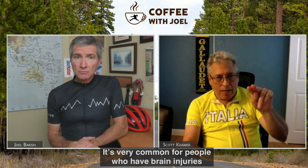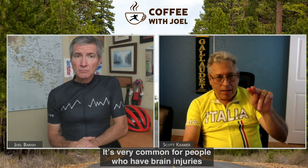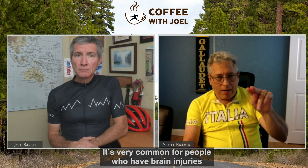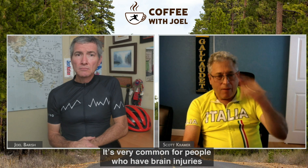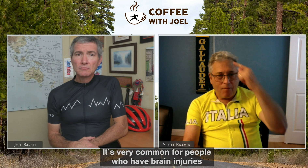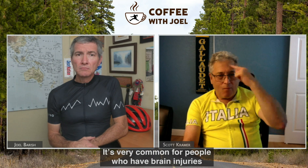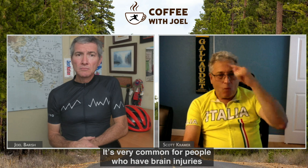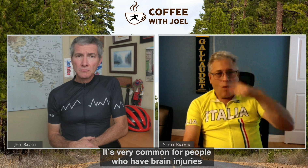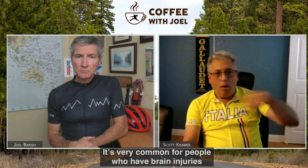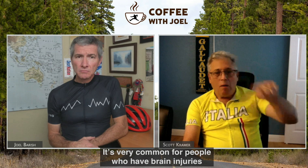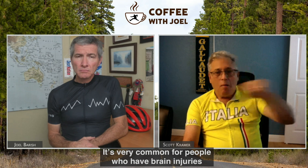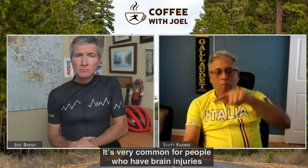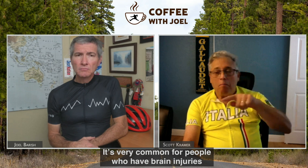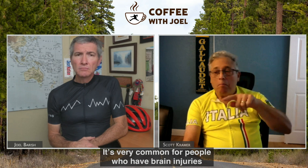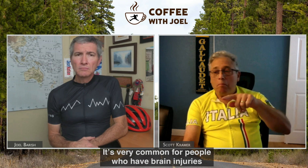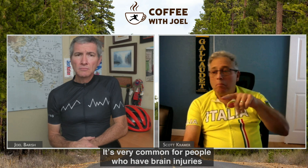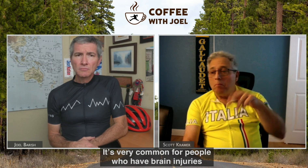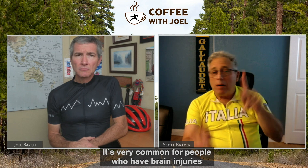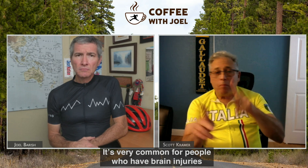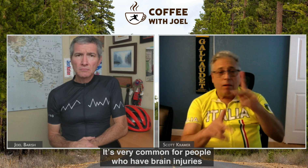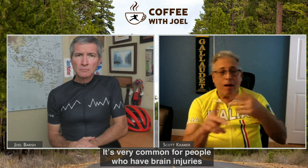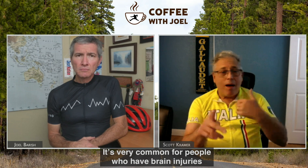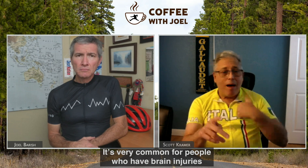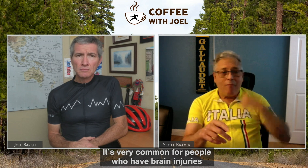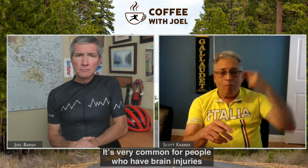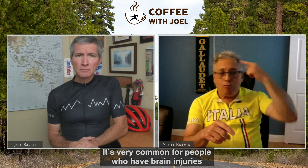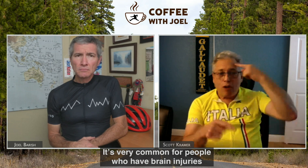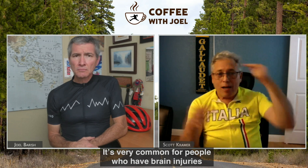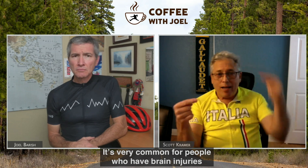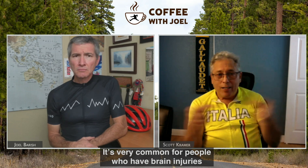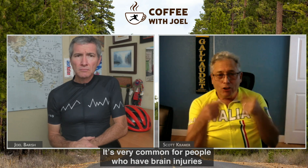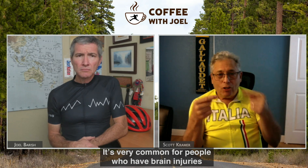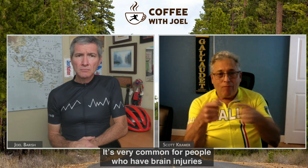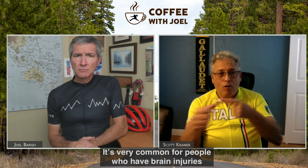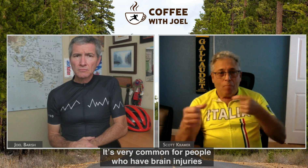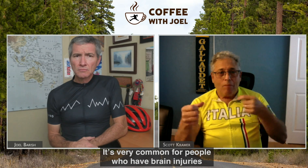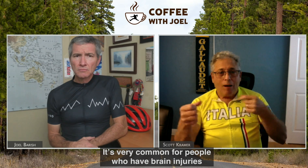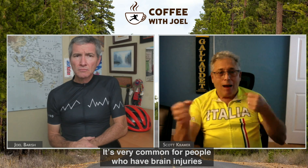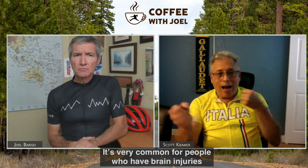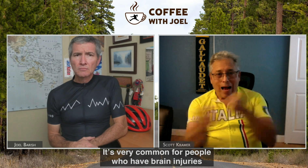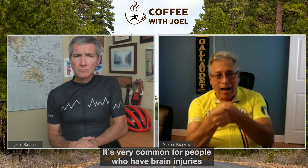It’s very common for people who have brain injuries